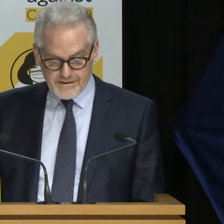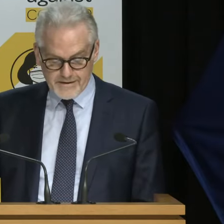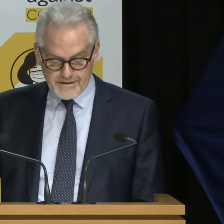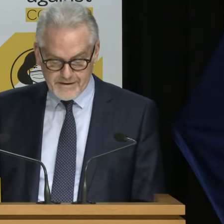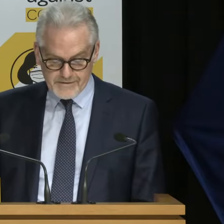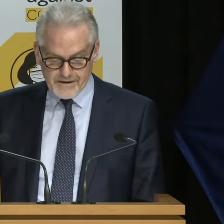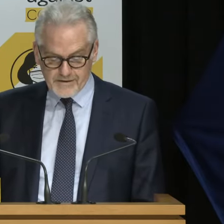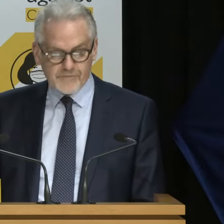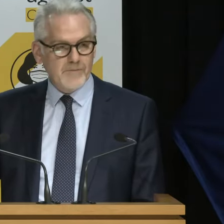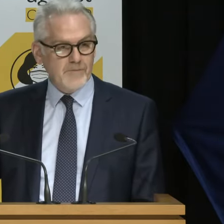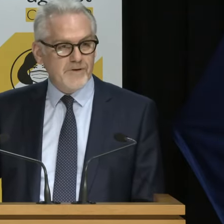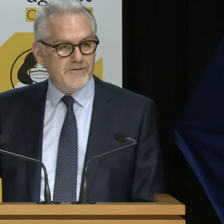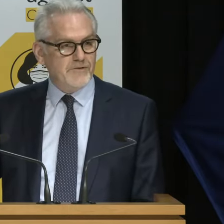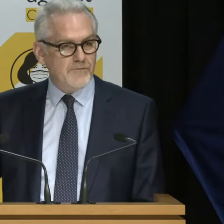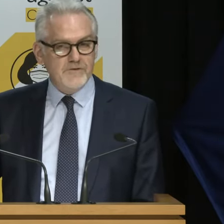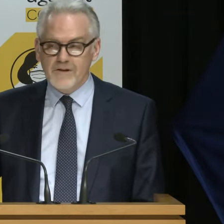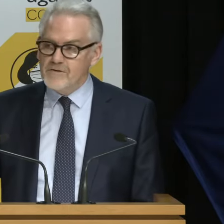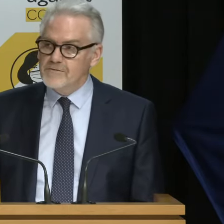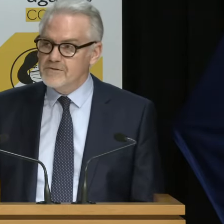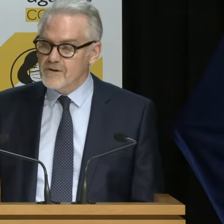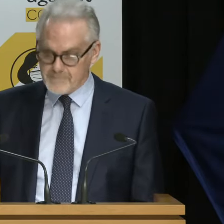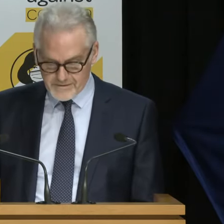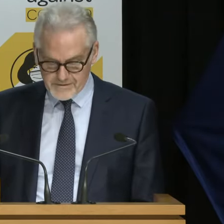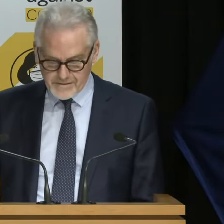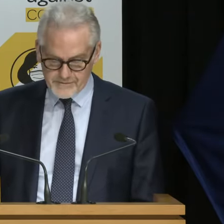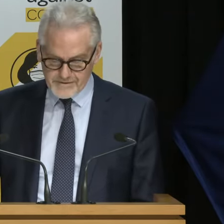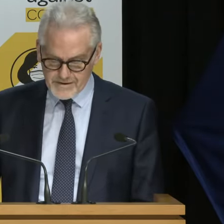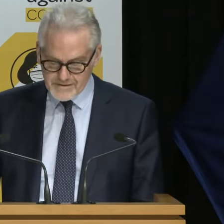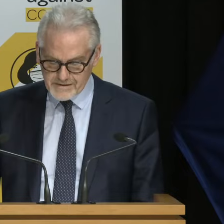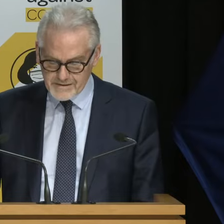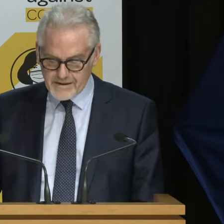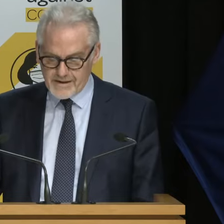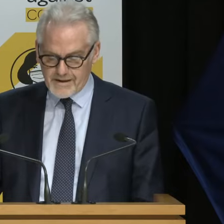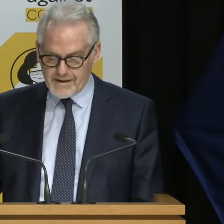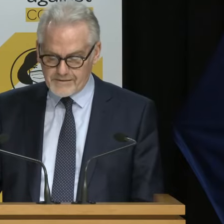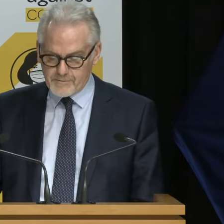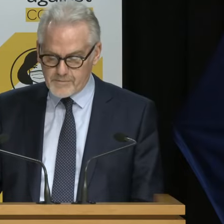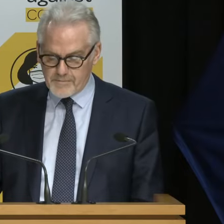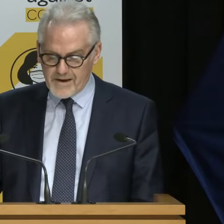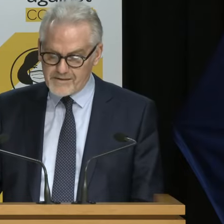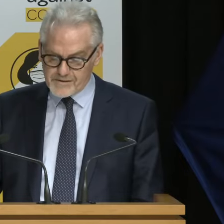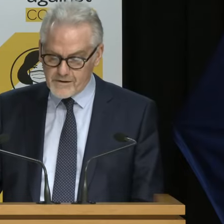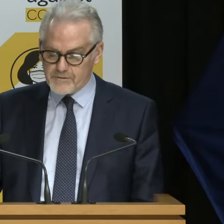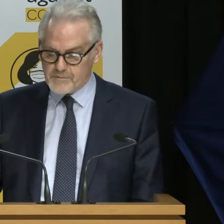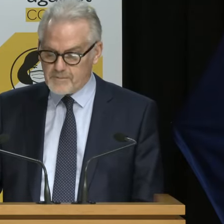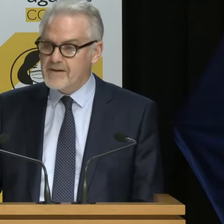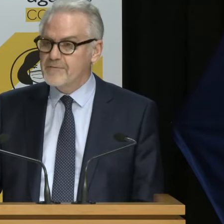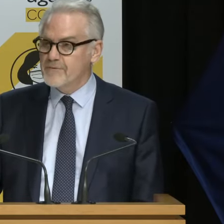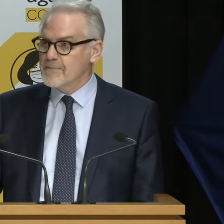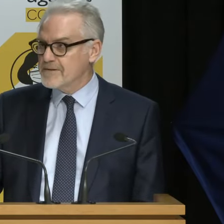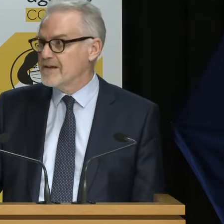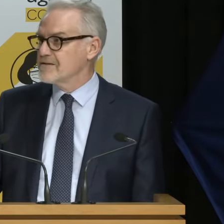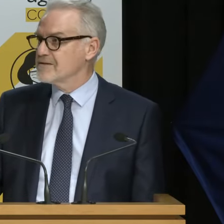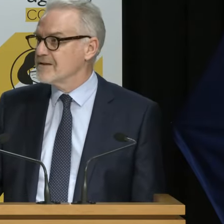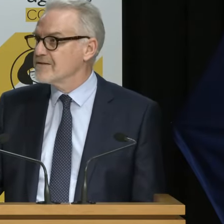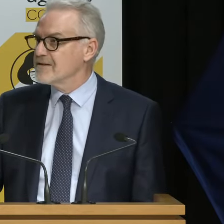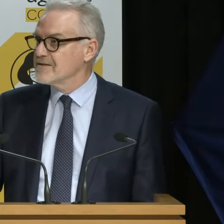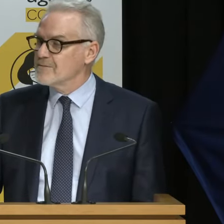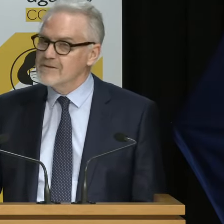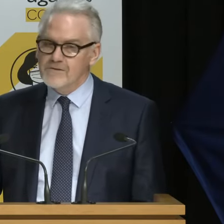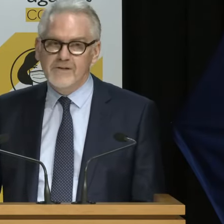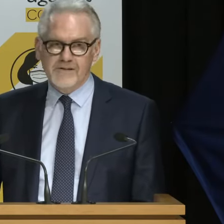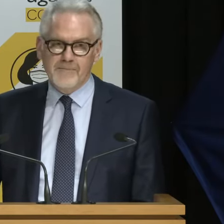first is that we need to be